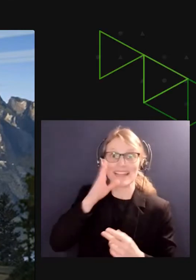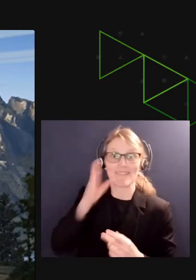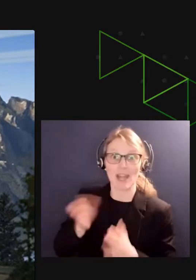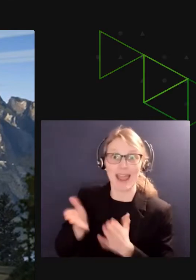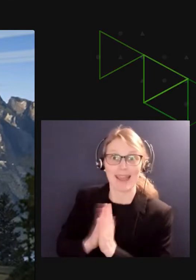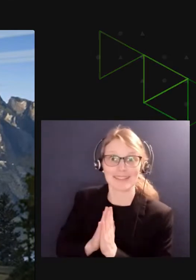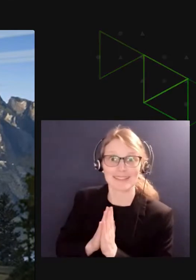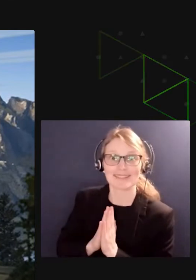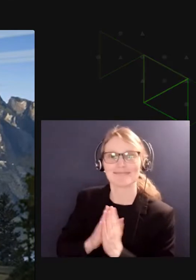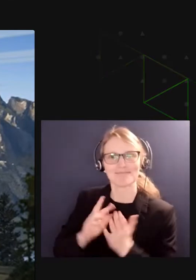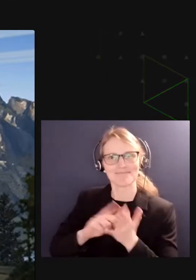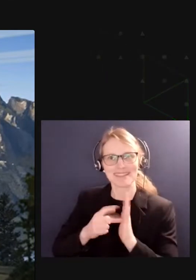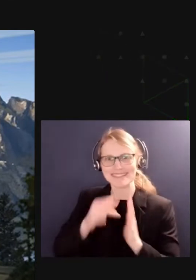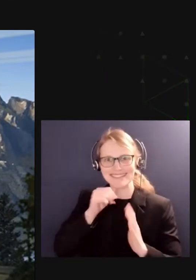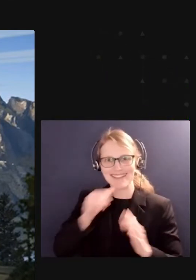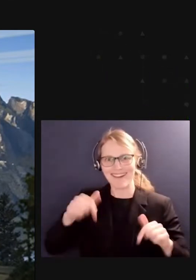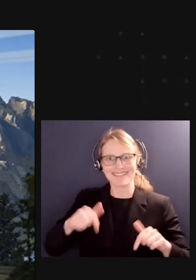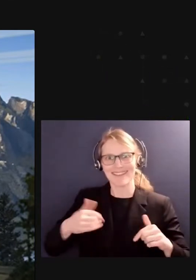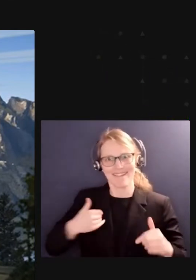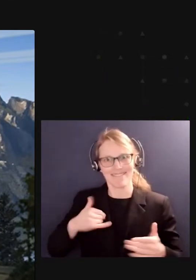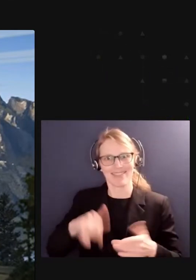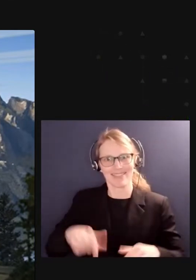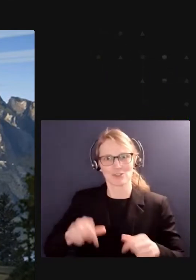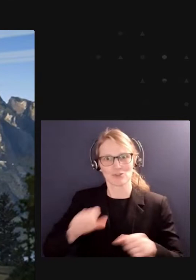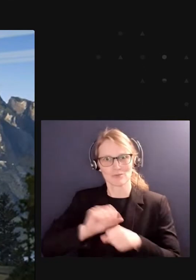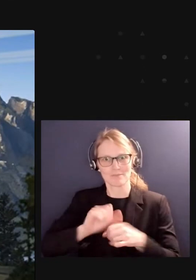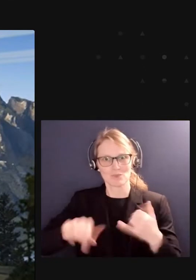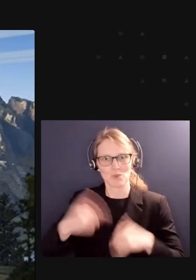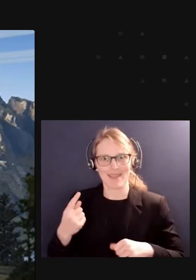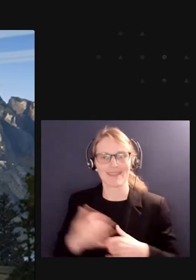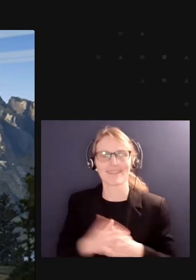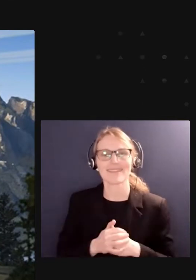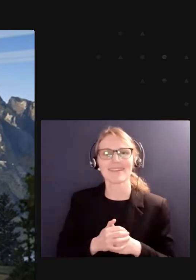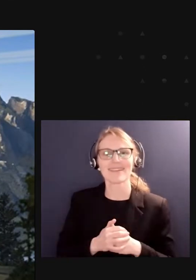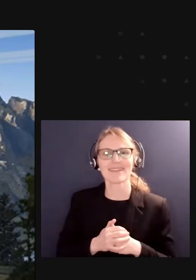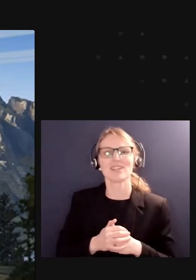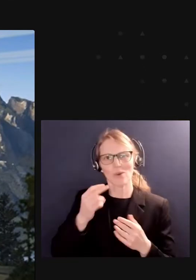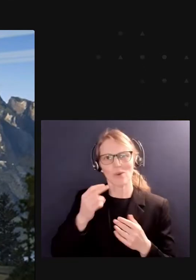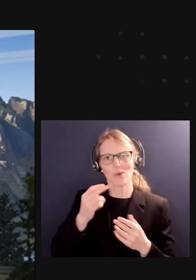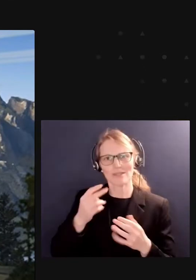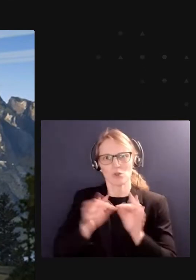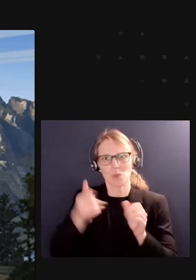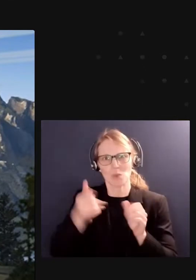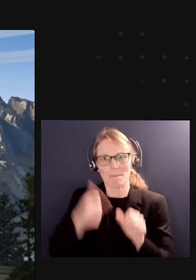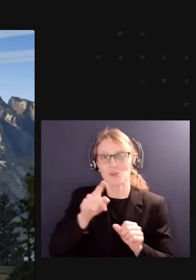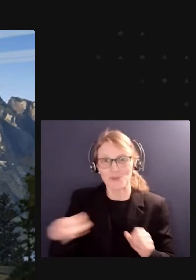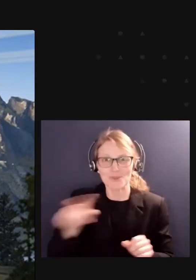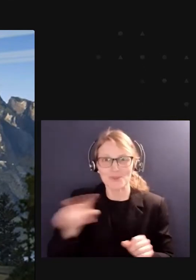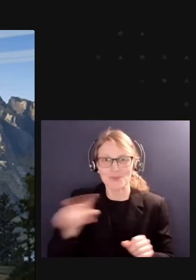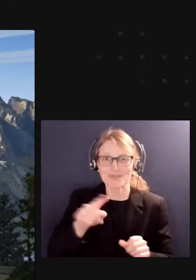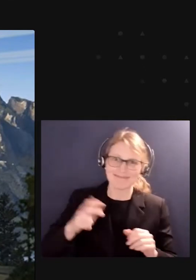that remembering to, you're incredibly talented. We want you in the industry and like ask for what you want